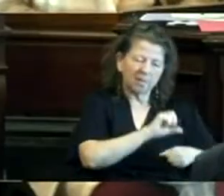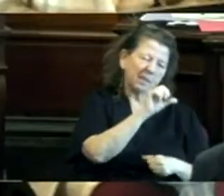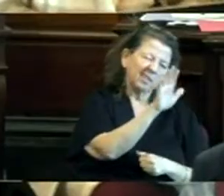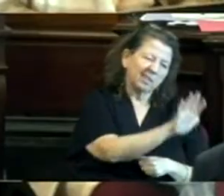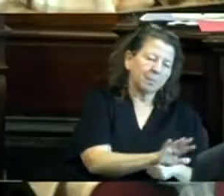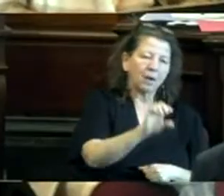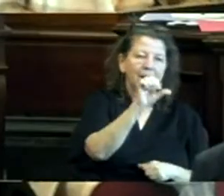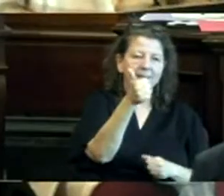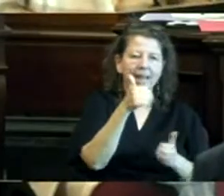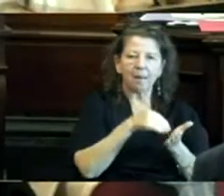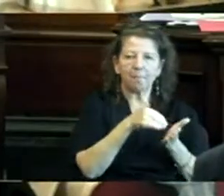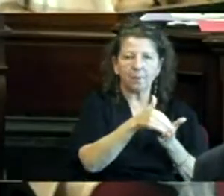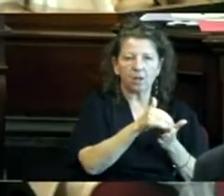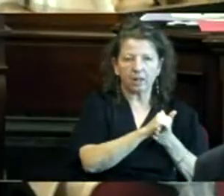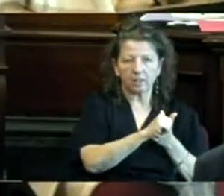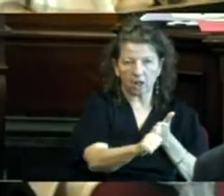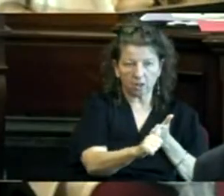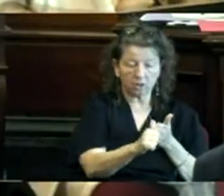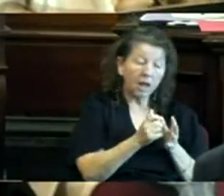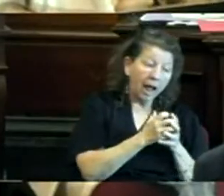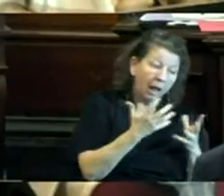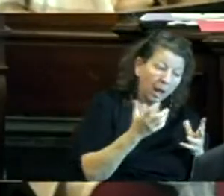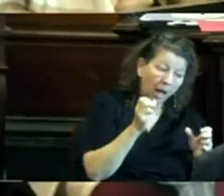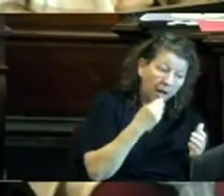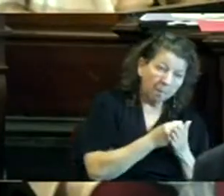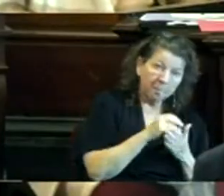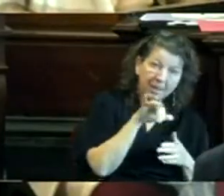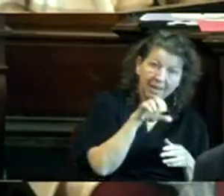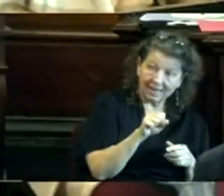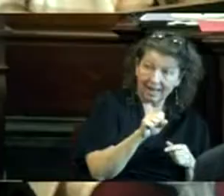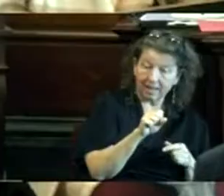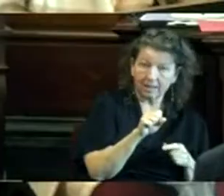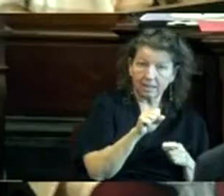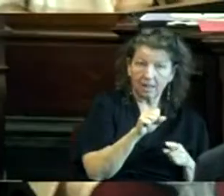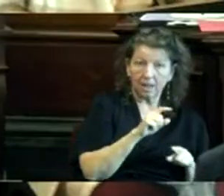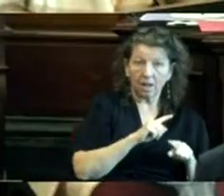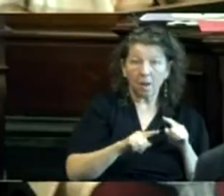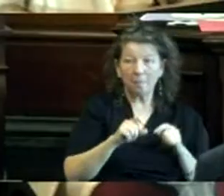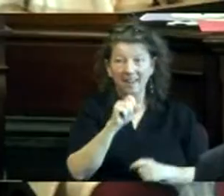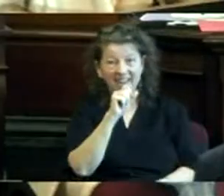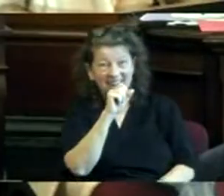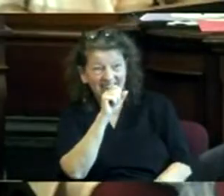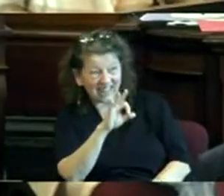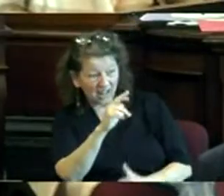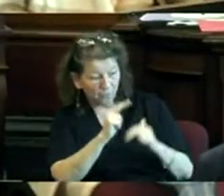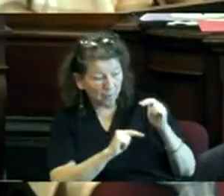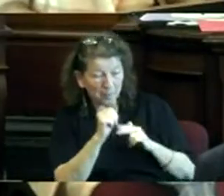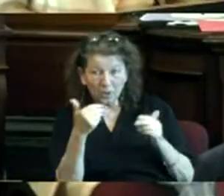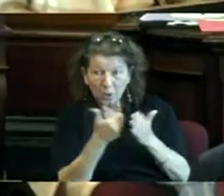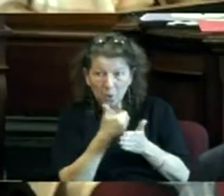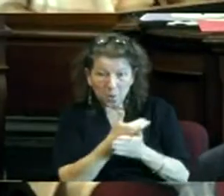this correction that's part of this program is about $10